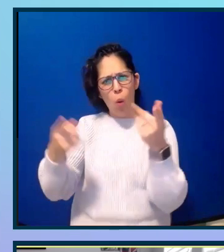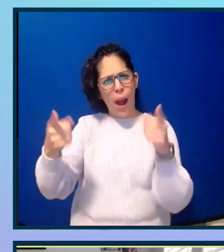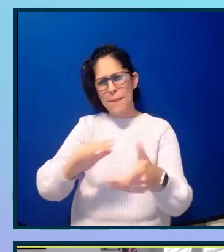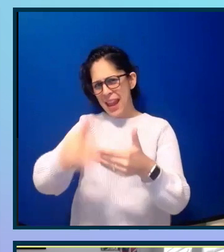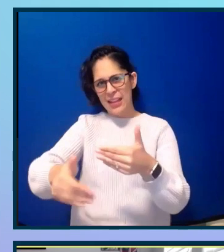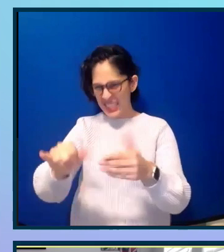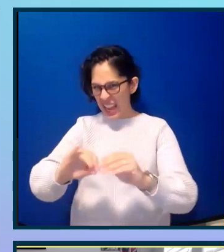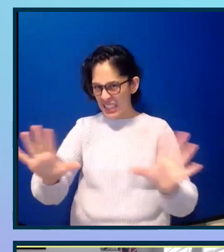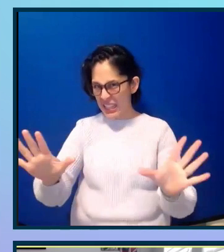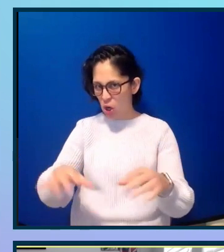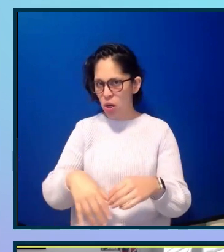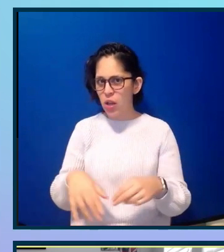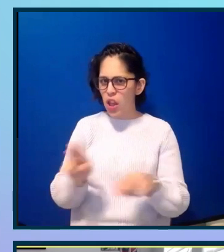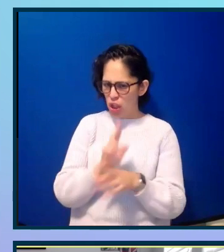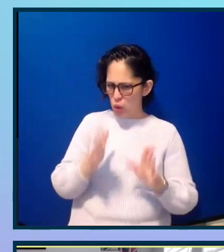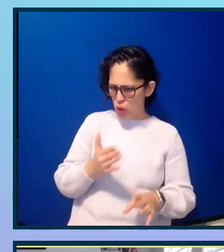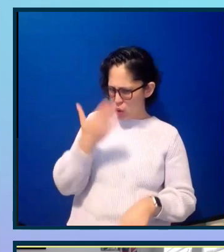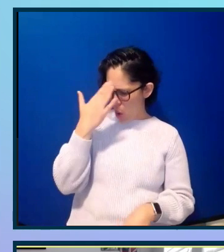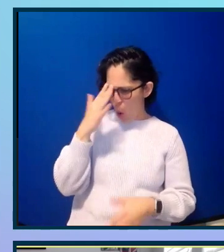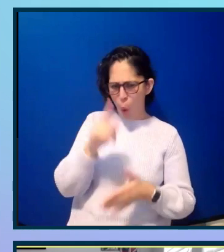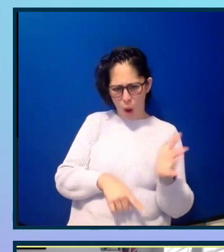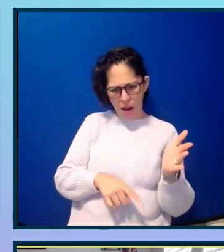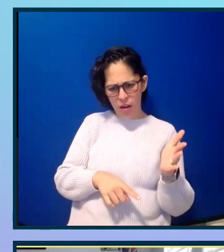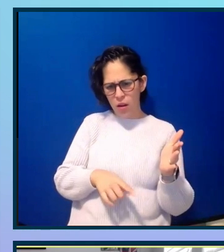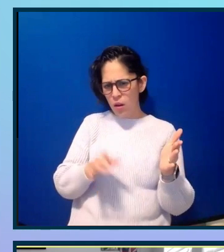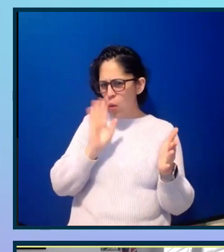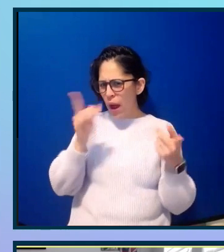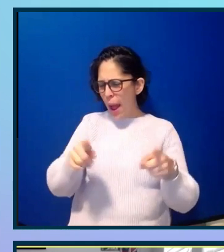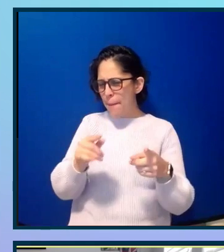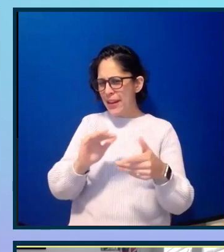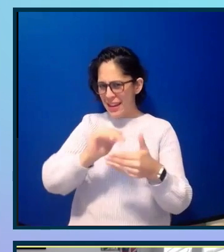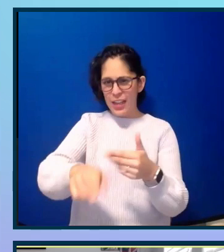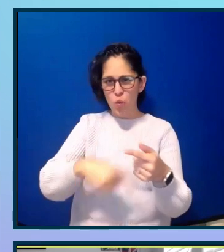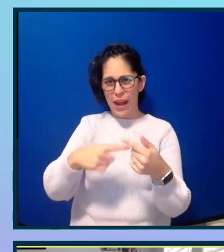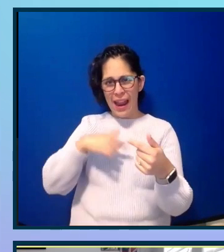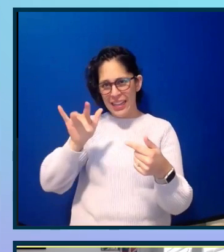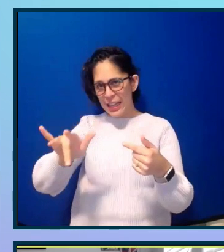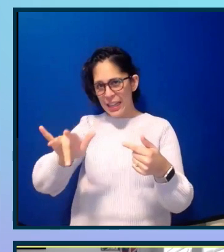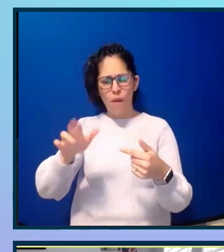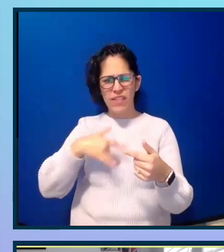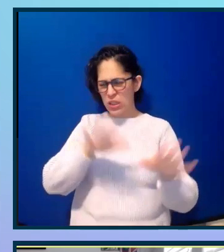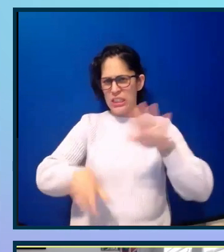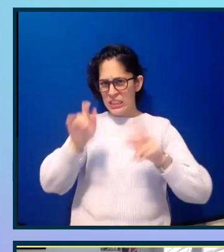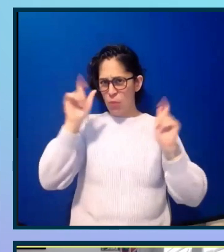Does the user know what path is going to occur or will they be surprised? Will things will work as expected?